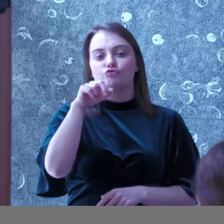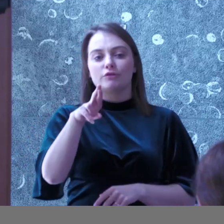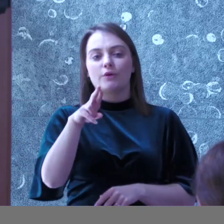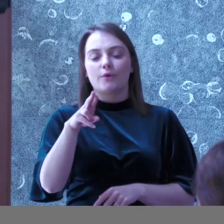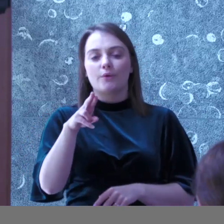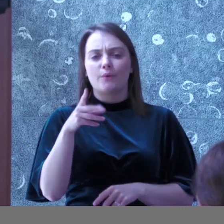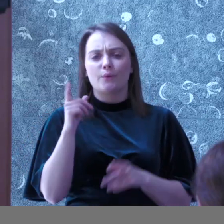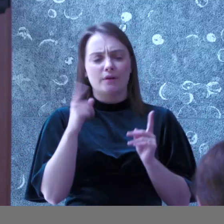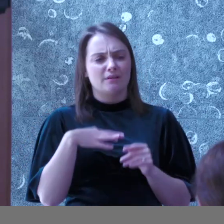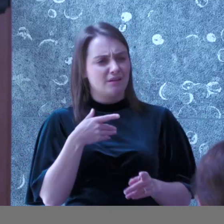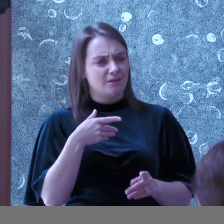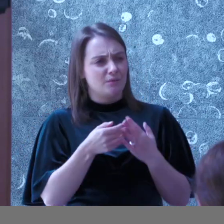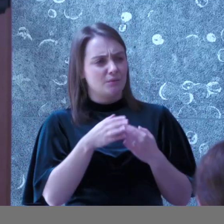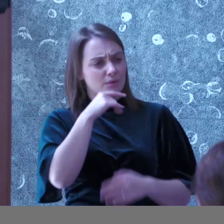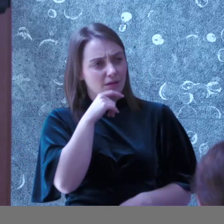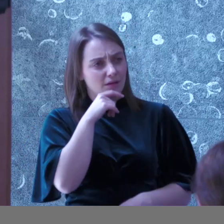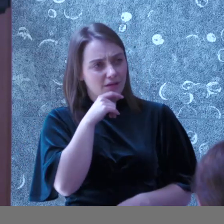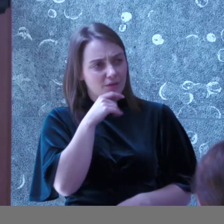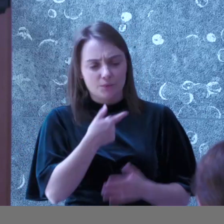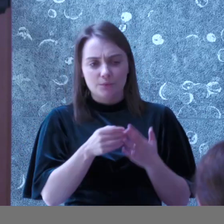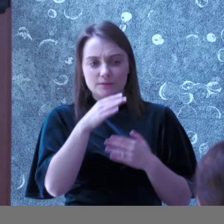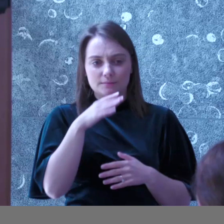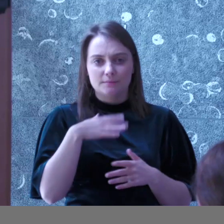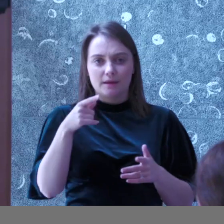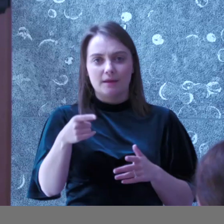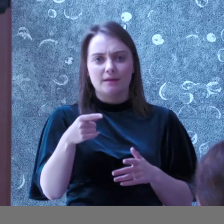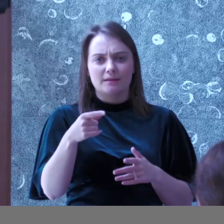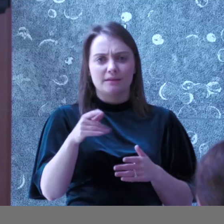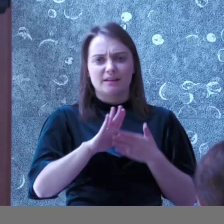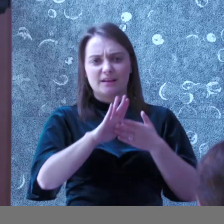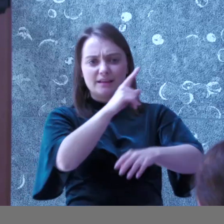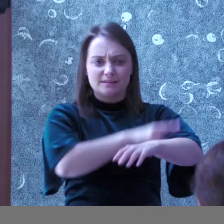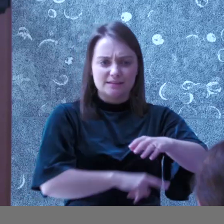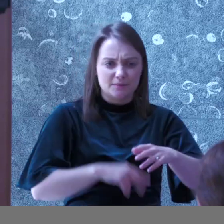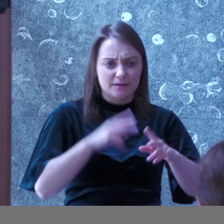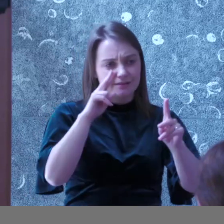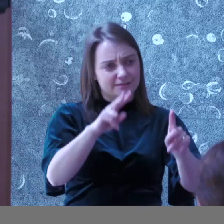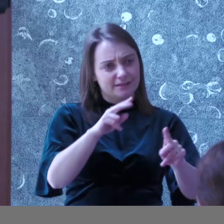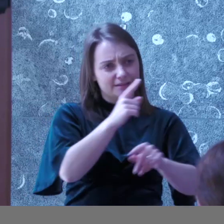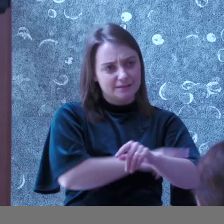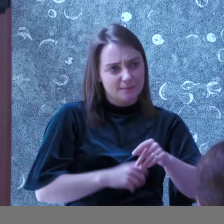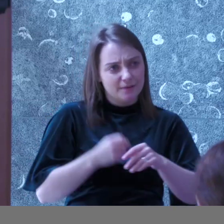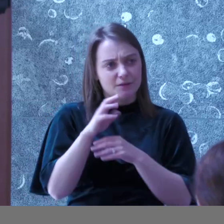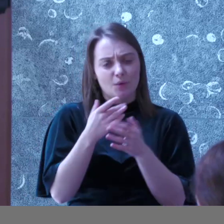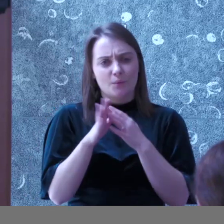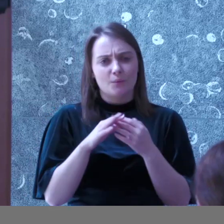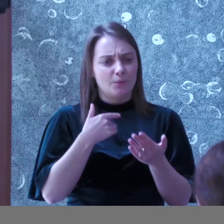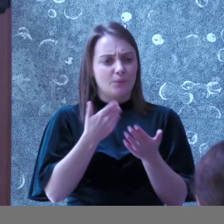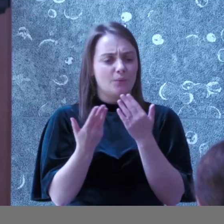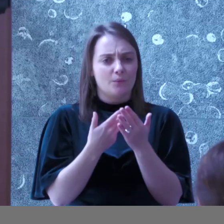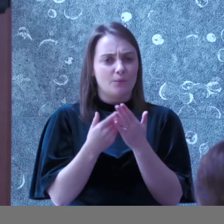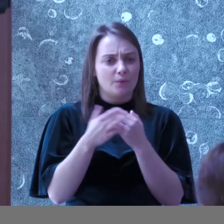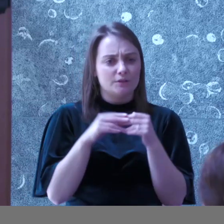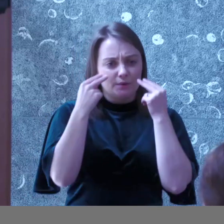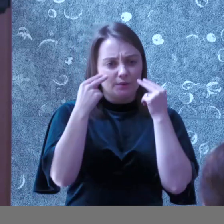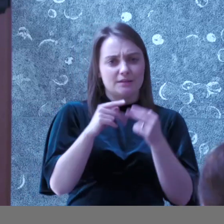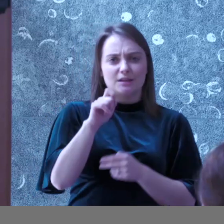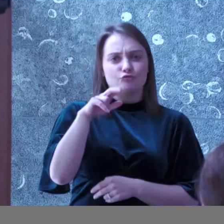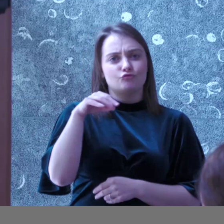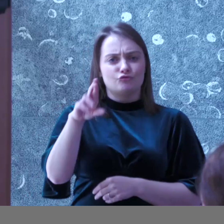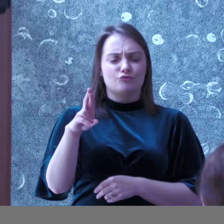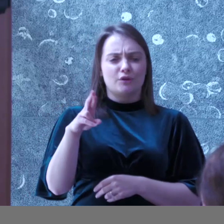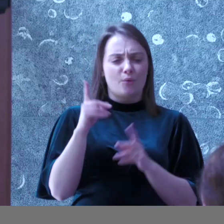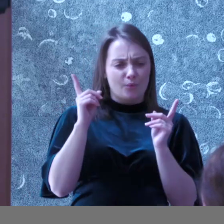sense to me. Is it a warning against disability or what is it making people who were finding things